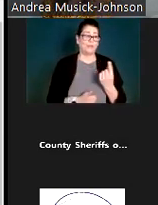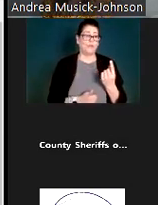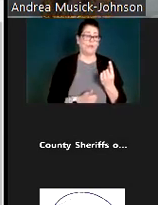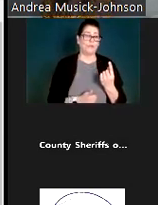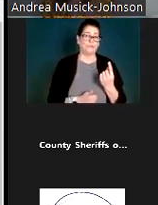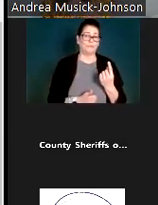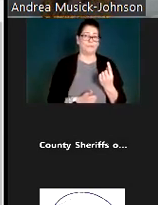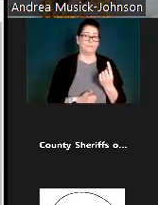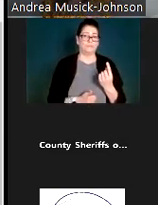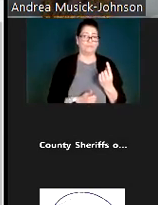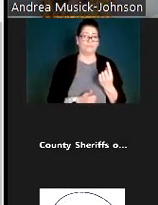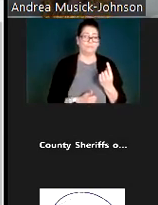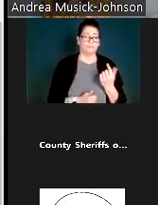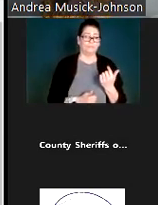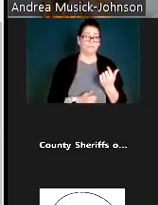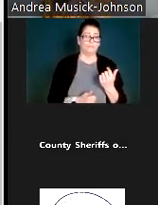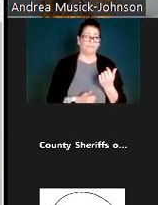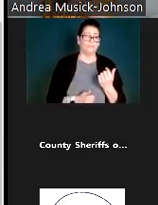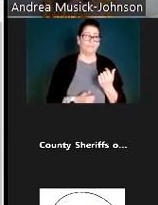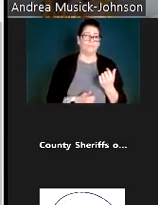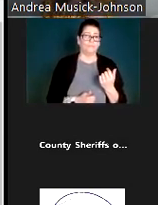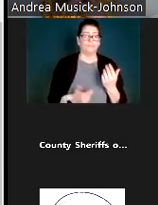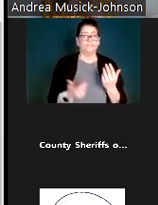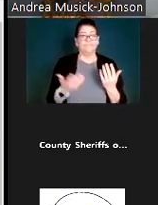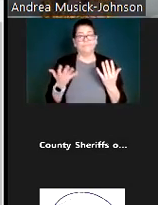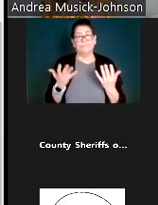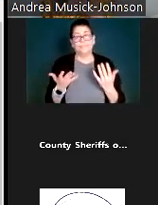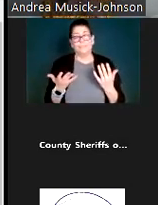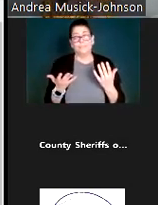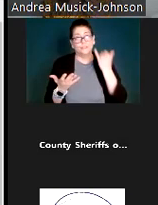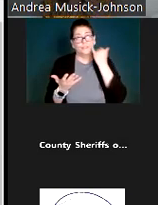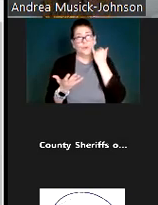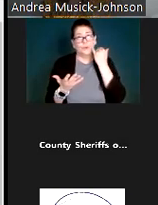going through a, you know, a specific situation that involves your finances, your mental health.